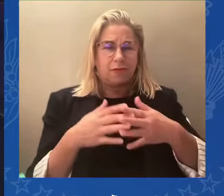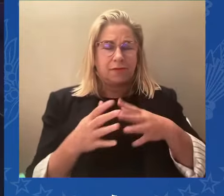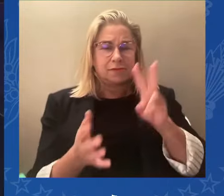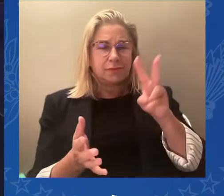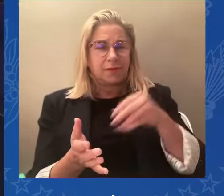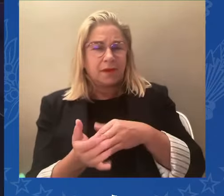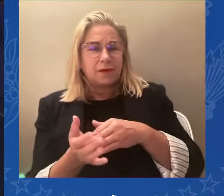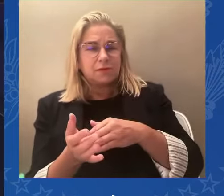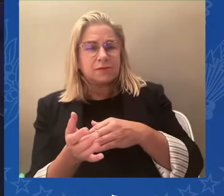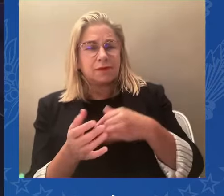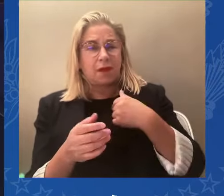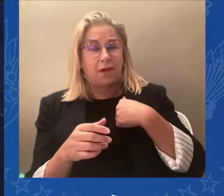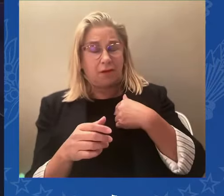to the office of the presidency.